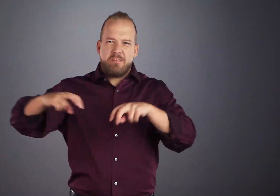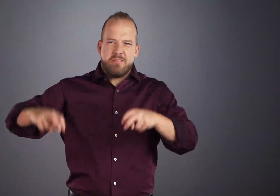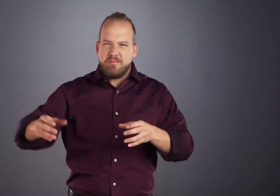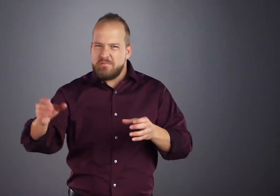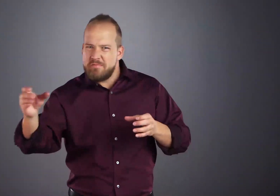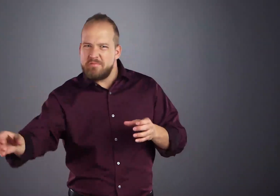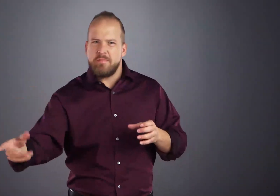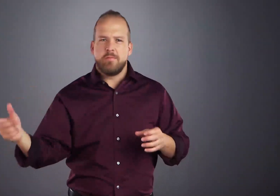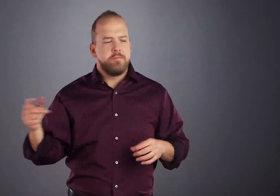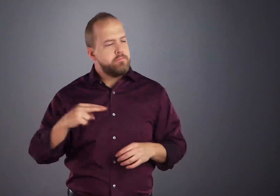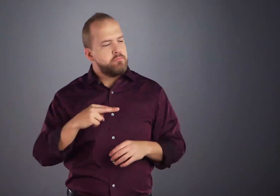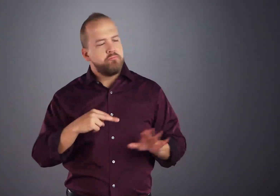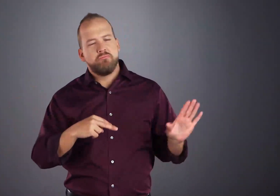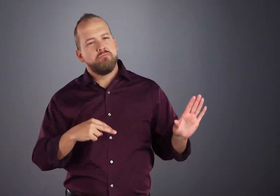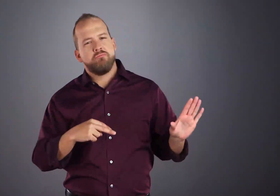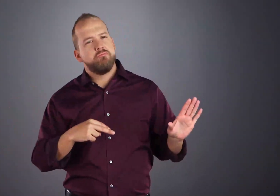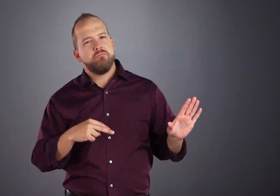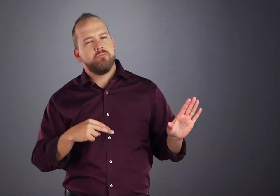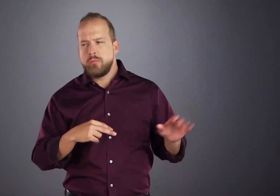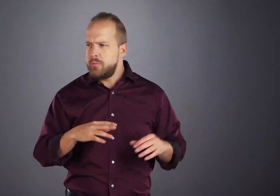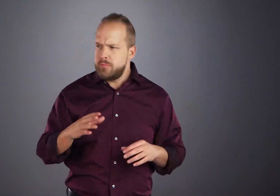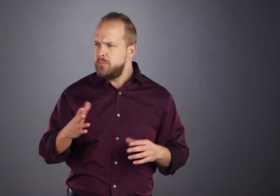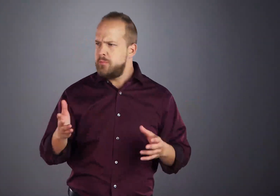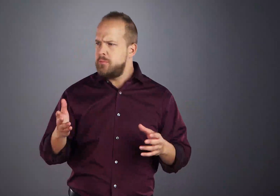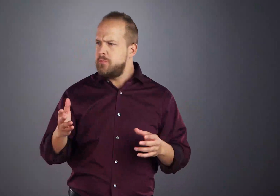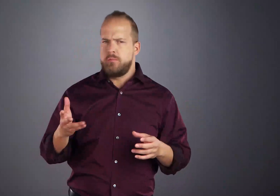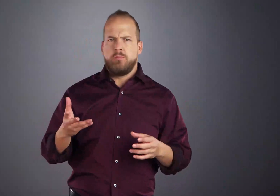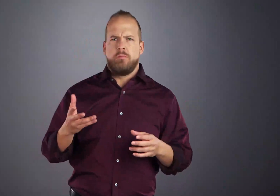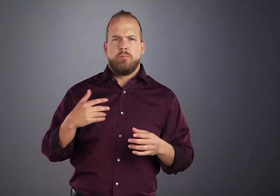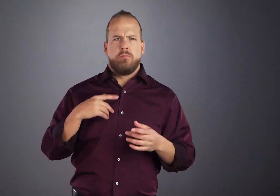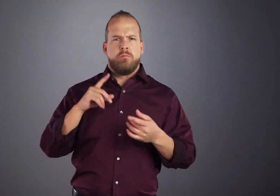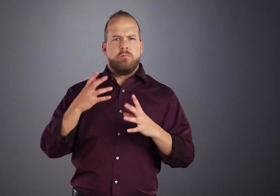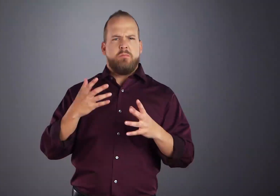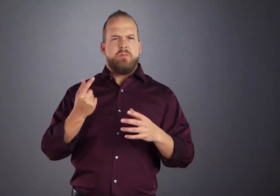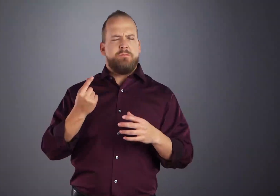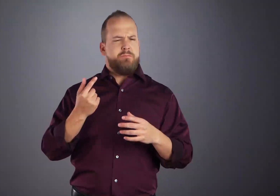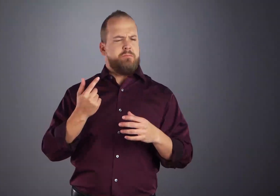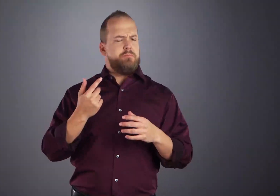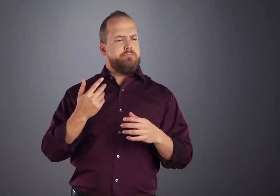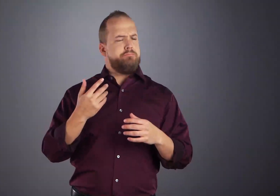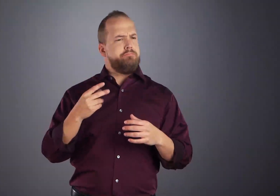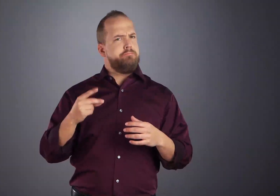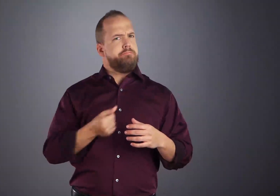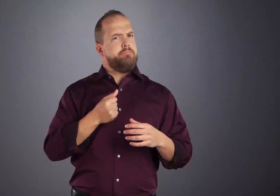He refused it. Disappointed but curious,